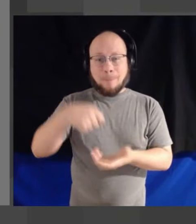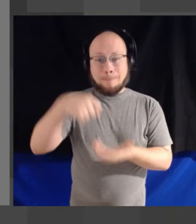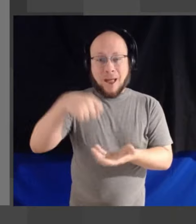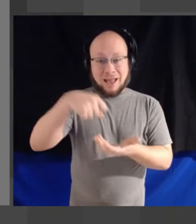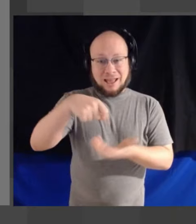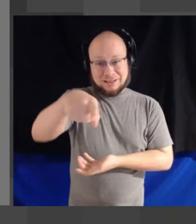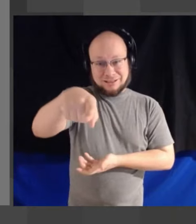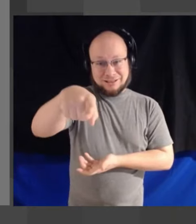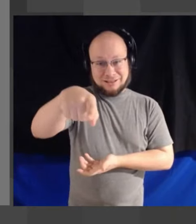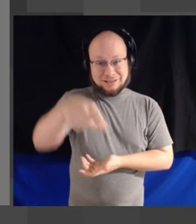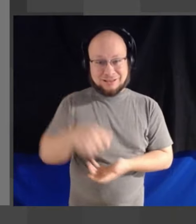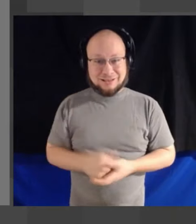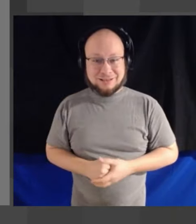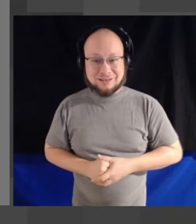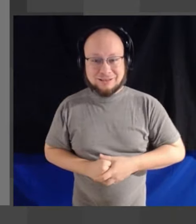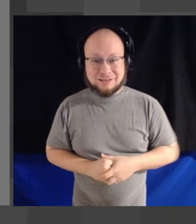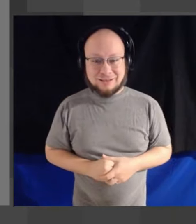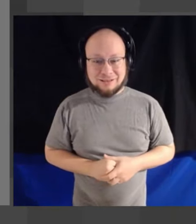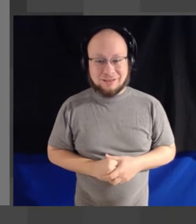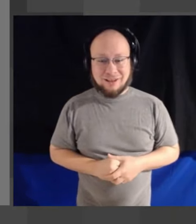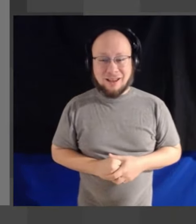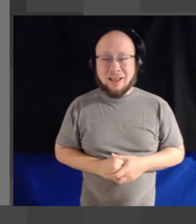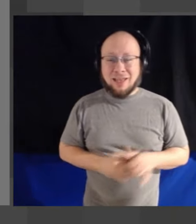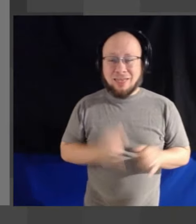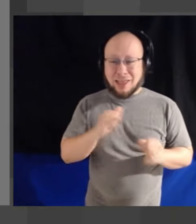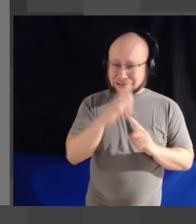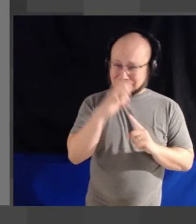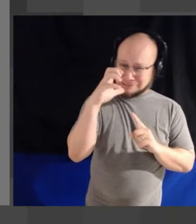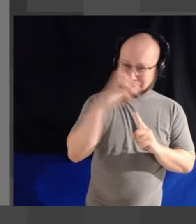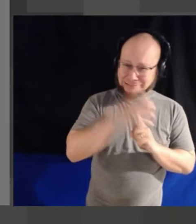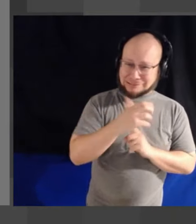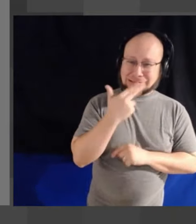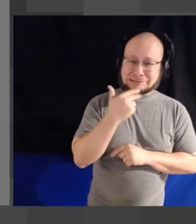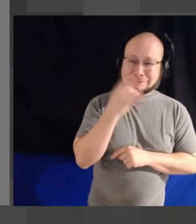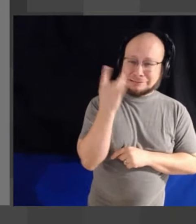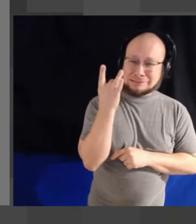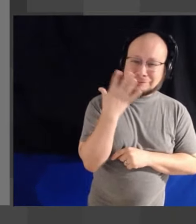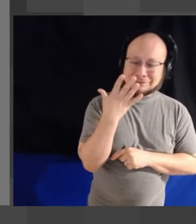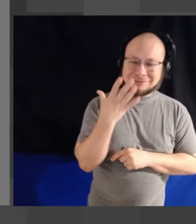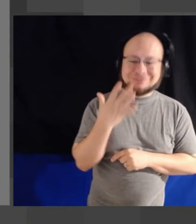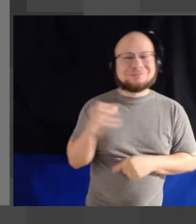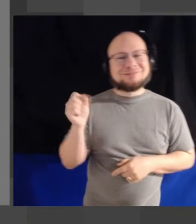LUSH CAVES AND THERE IS A BUCKET